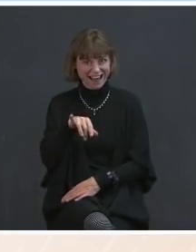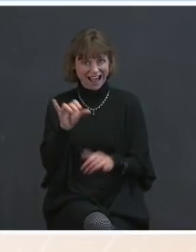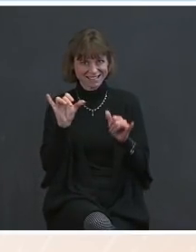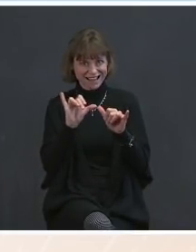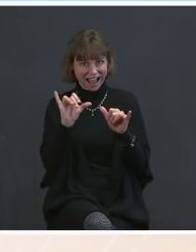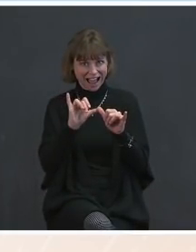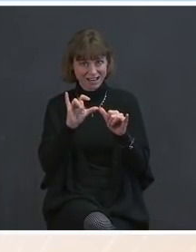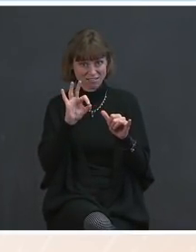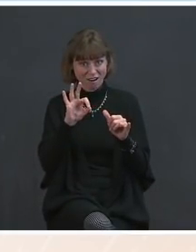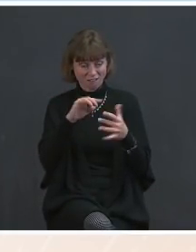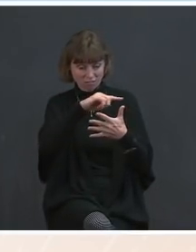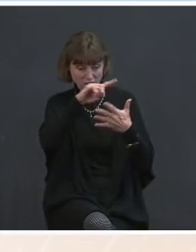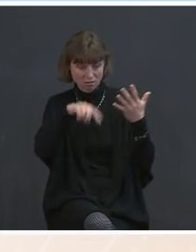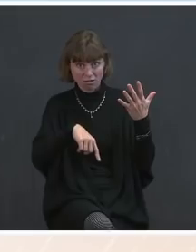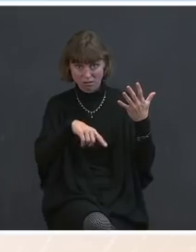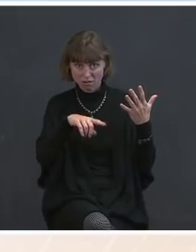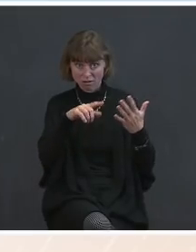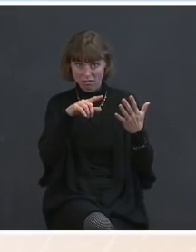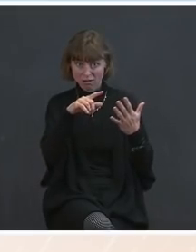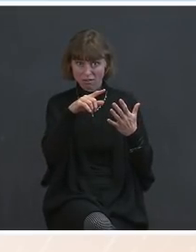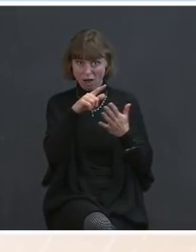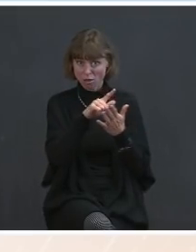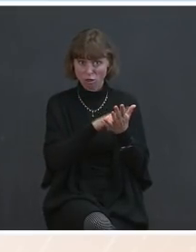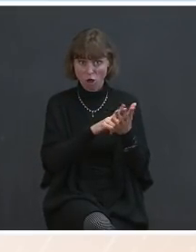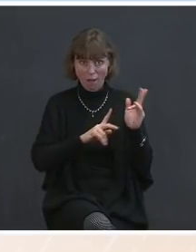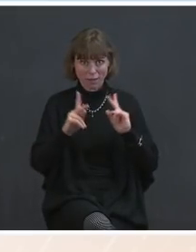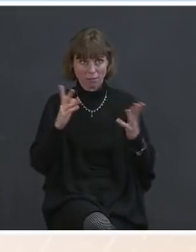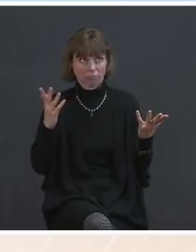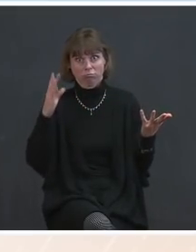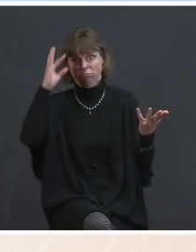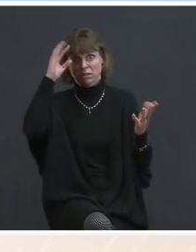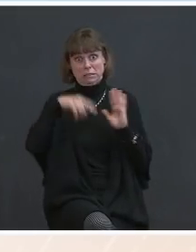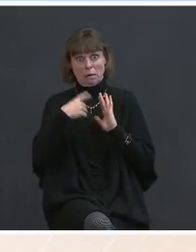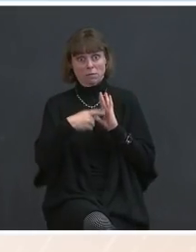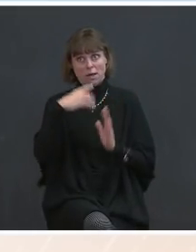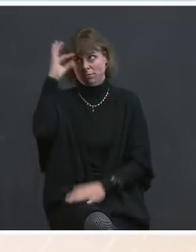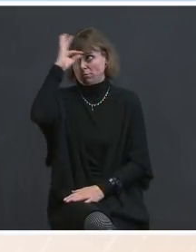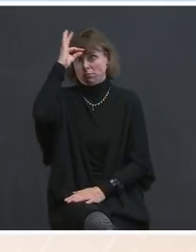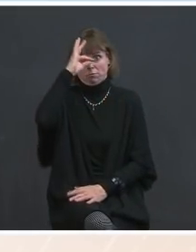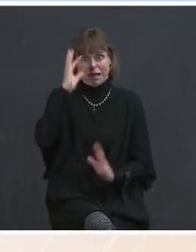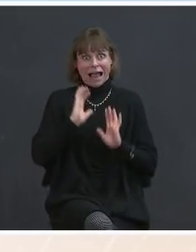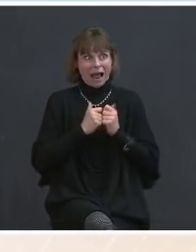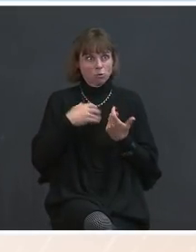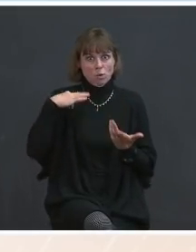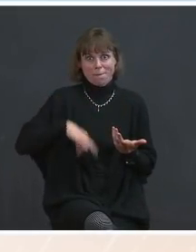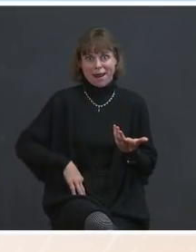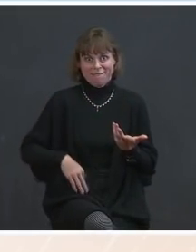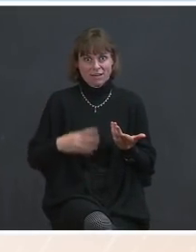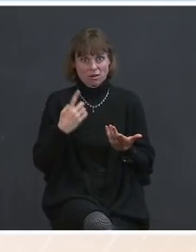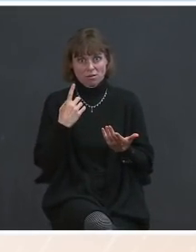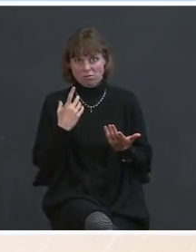you know, people don't always know how they benefit and what it means for them. And last week, I was talking to him